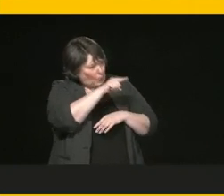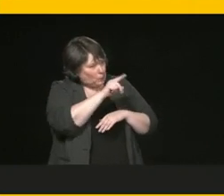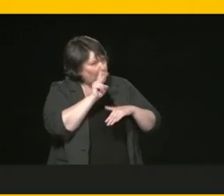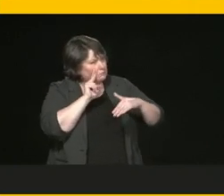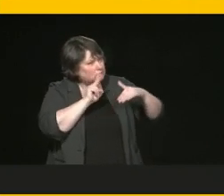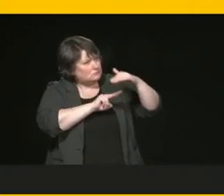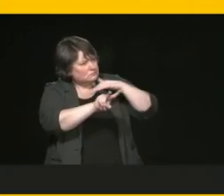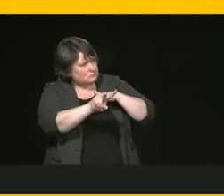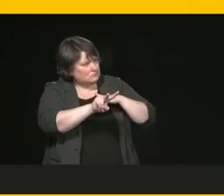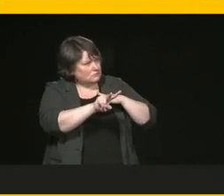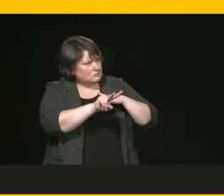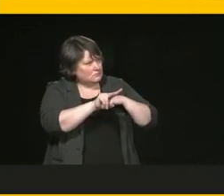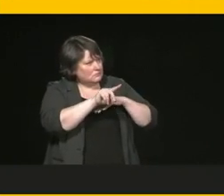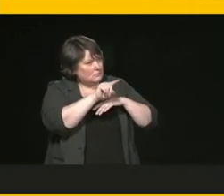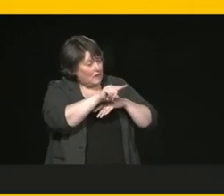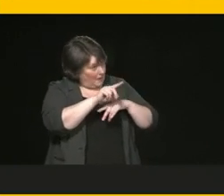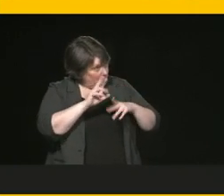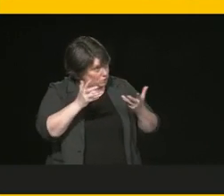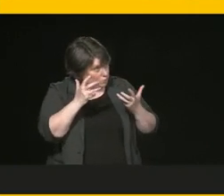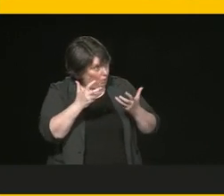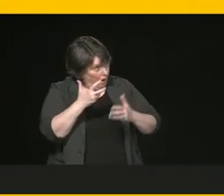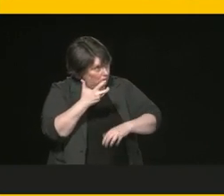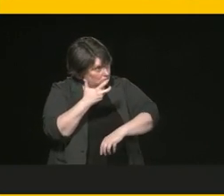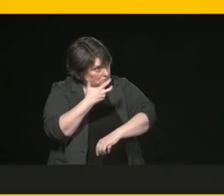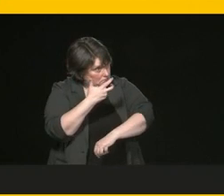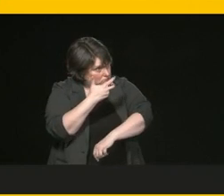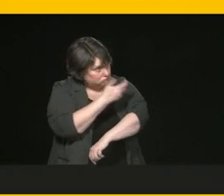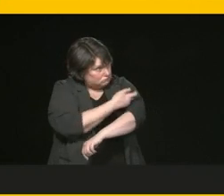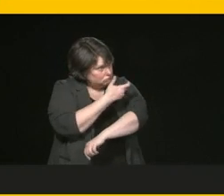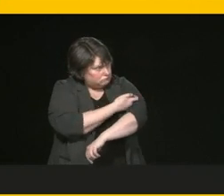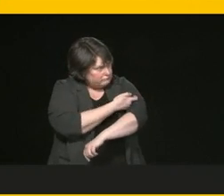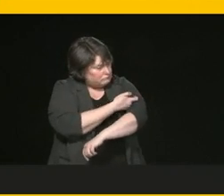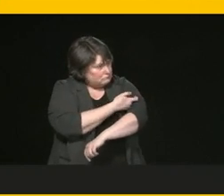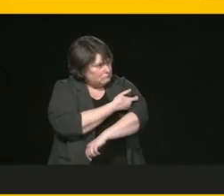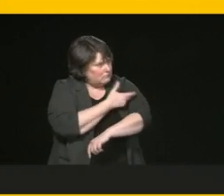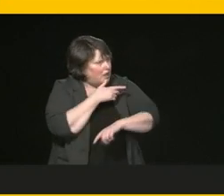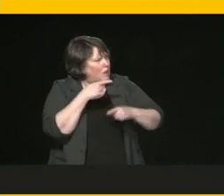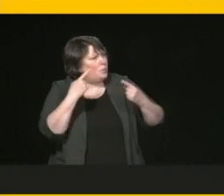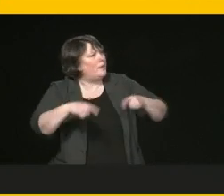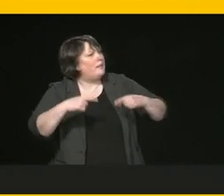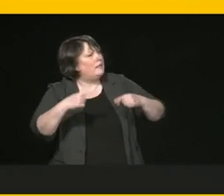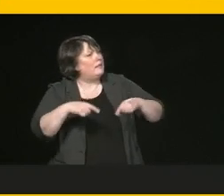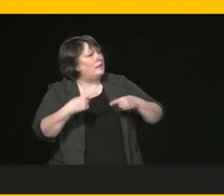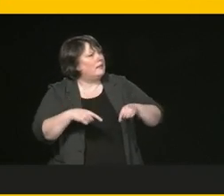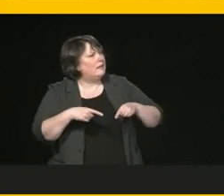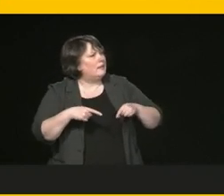SCENARIOS YOUR GOVERNMENT IS LOOKING AT IN TERMS OF